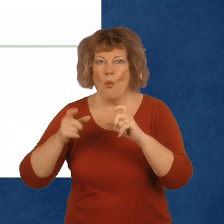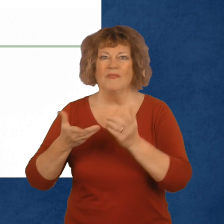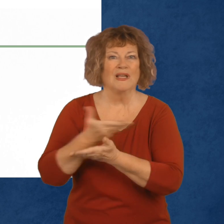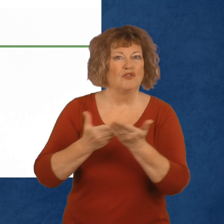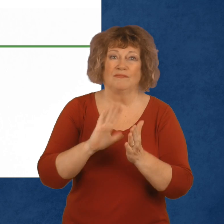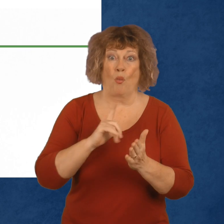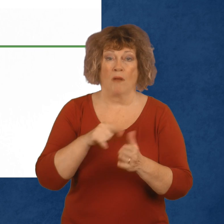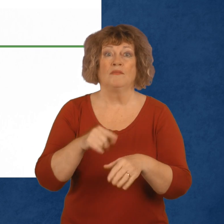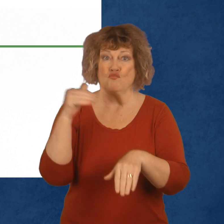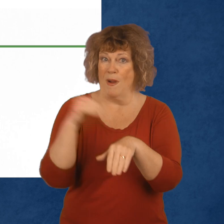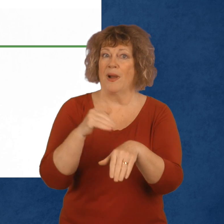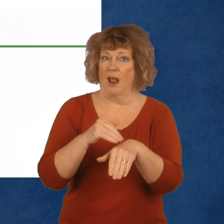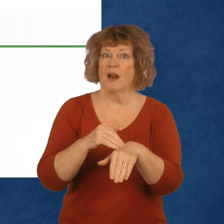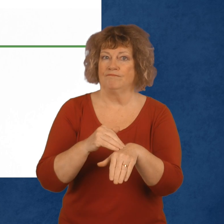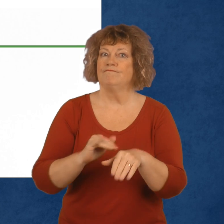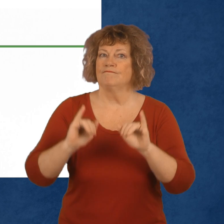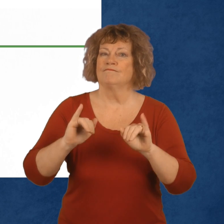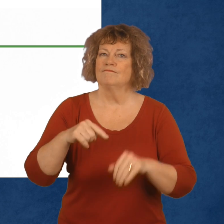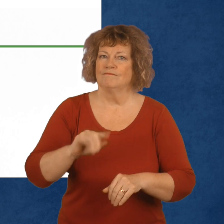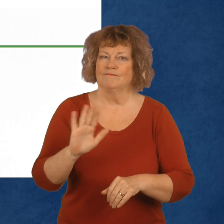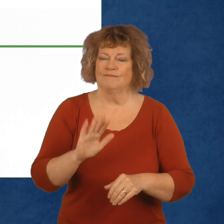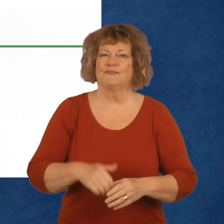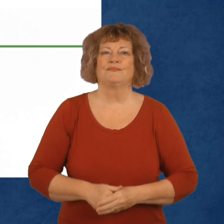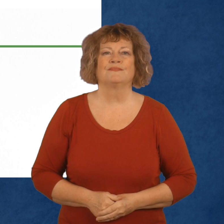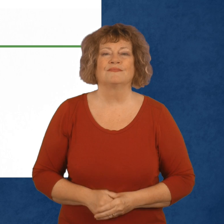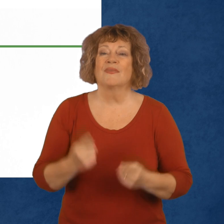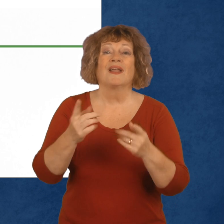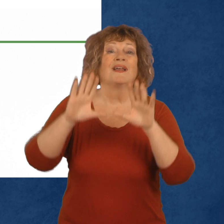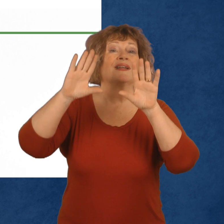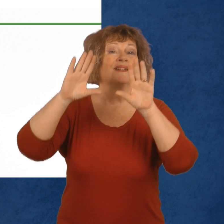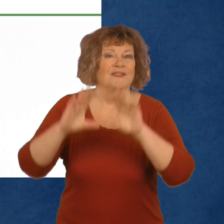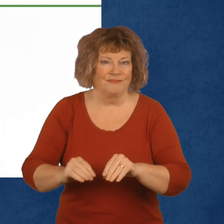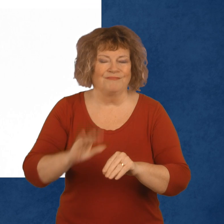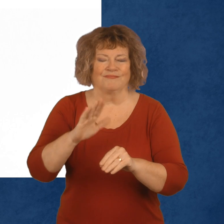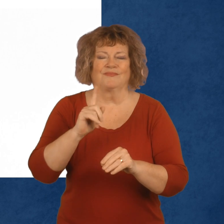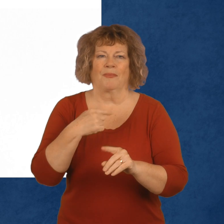Before closing, let's recap the most important points from this section: